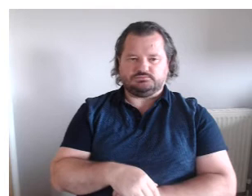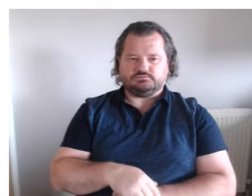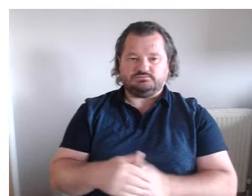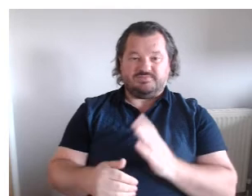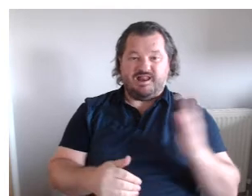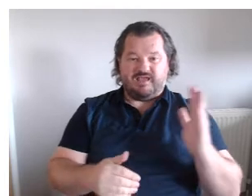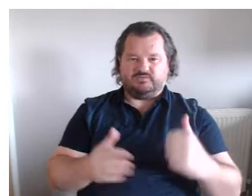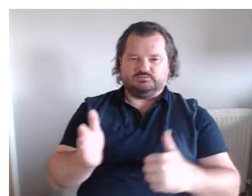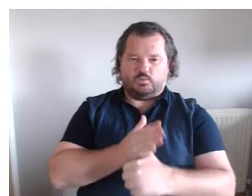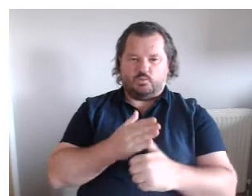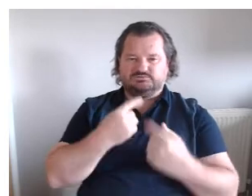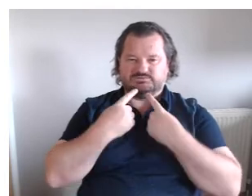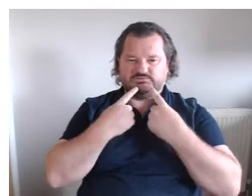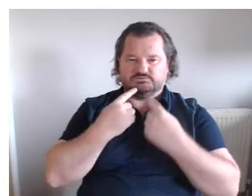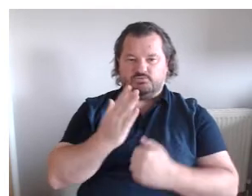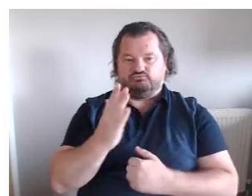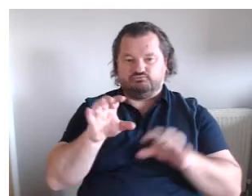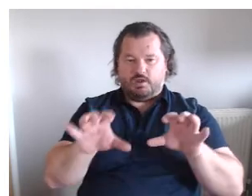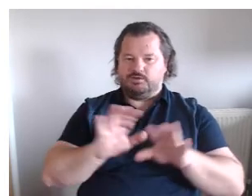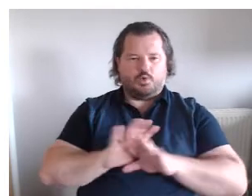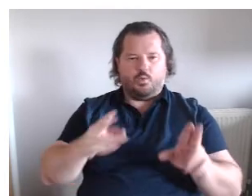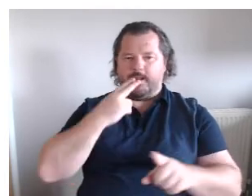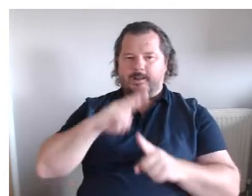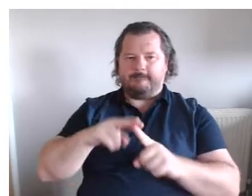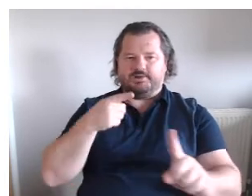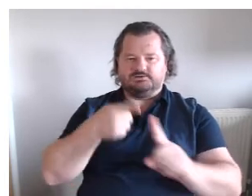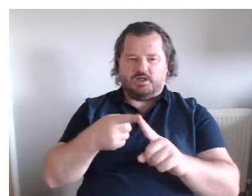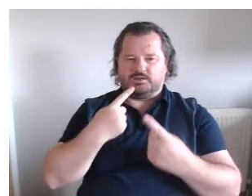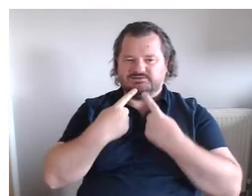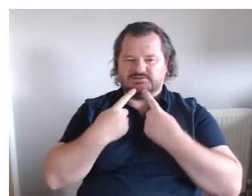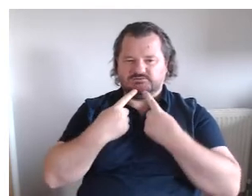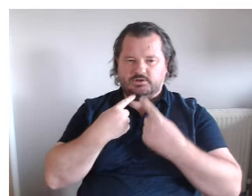On the left the source data and on the right the unlabelled target data.